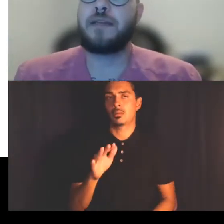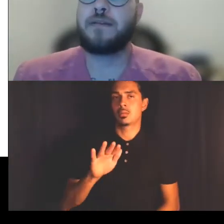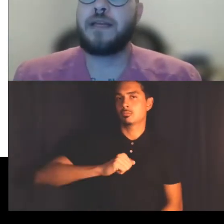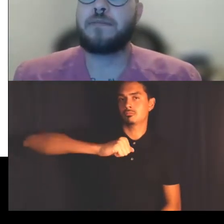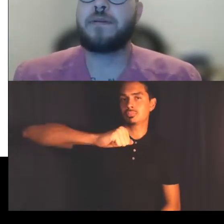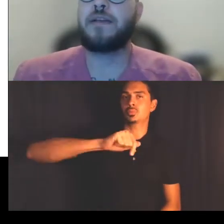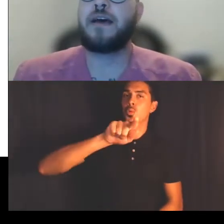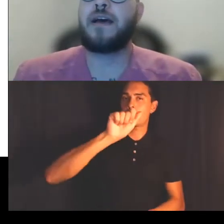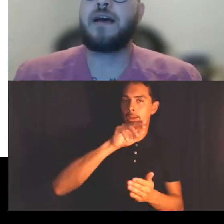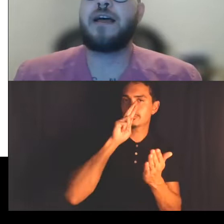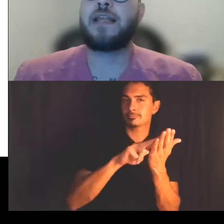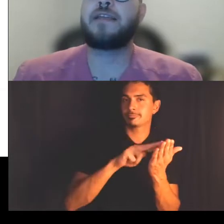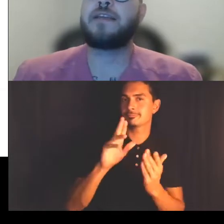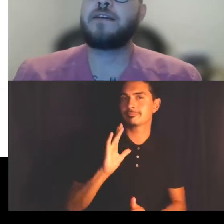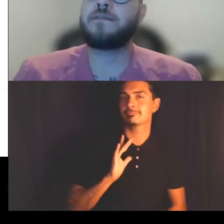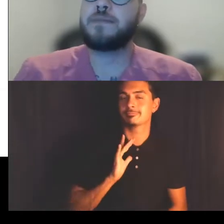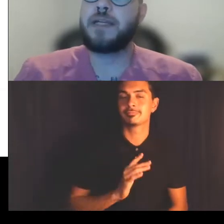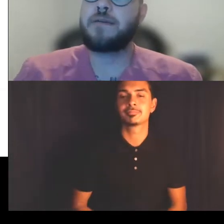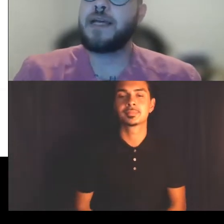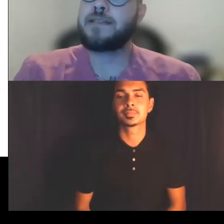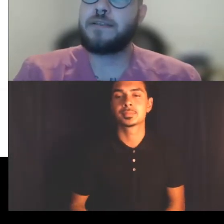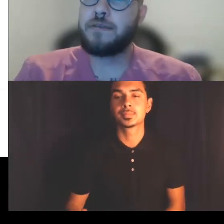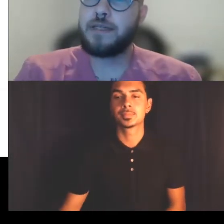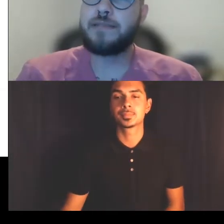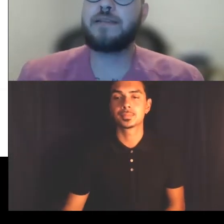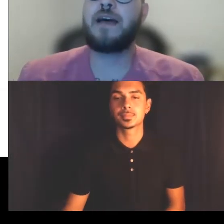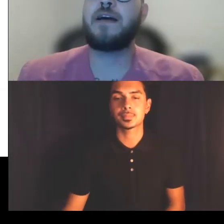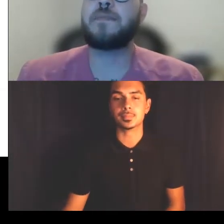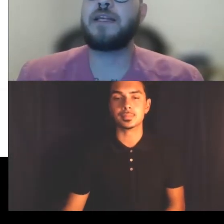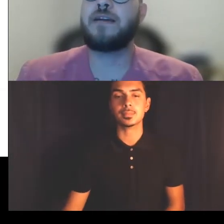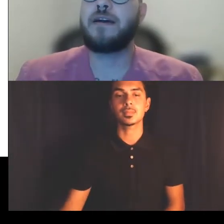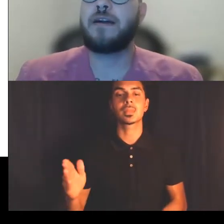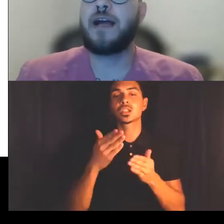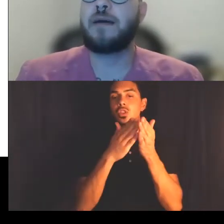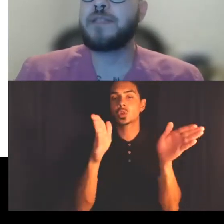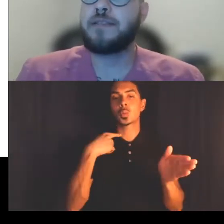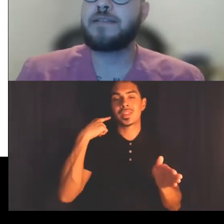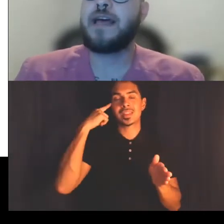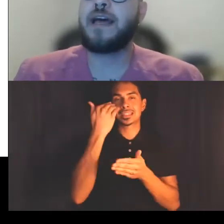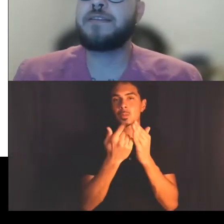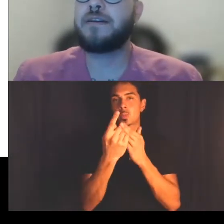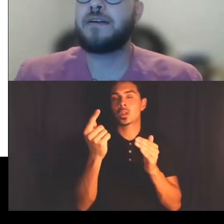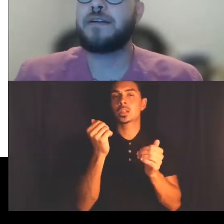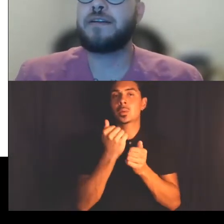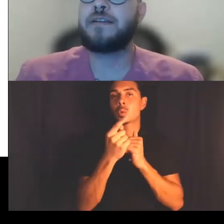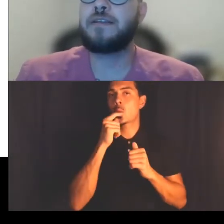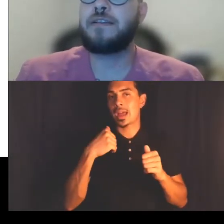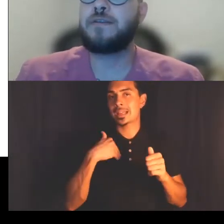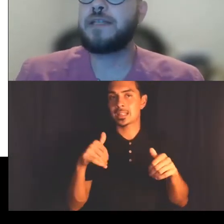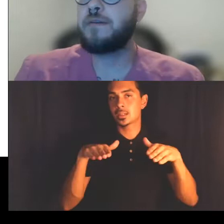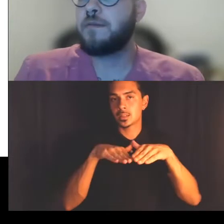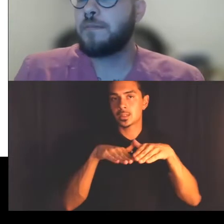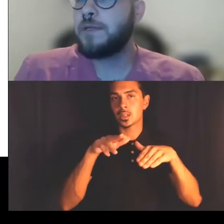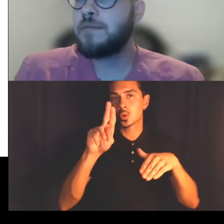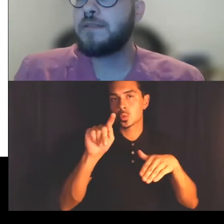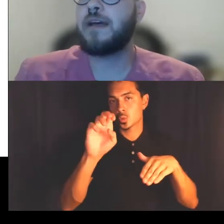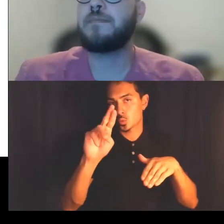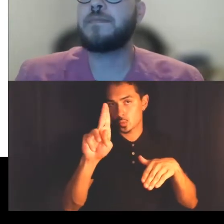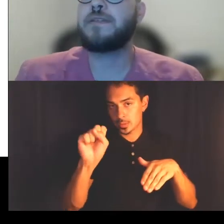we know that when I think of somebody who has a uterus, there are options that are using hormones,